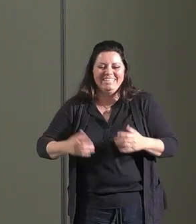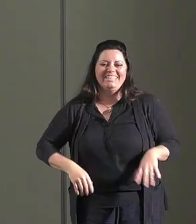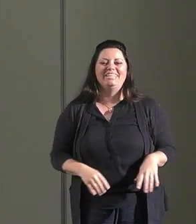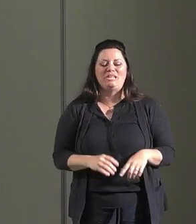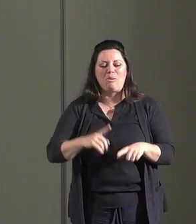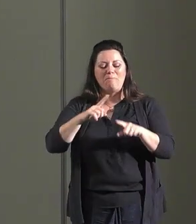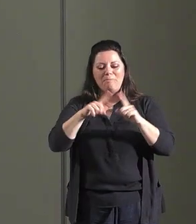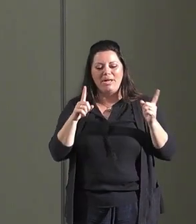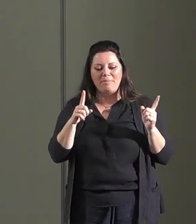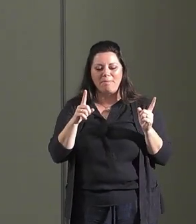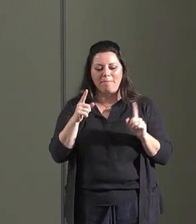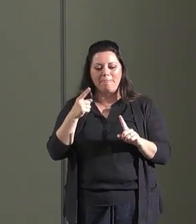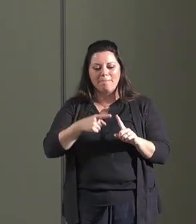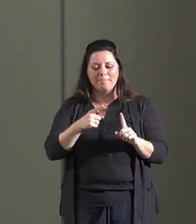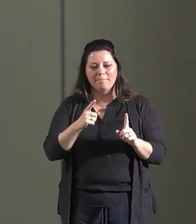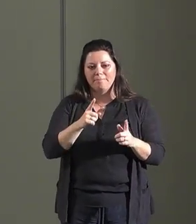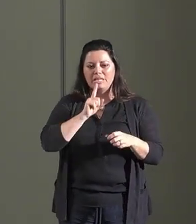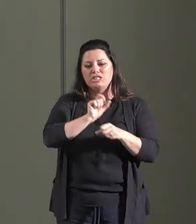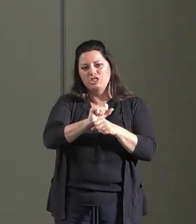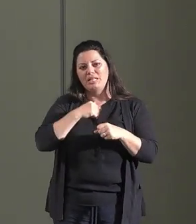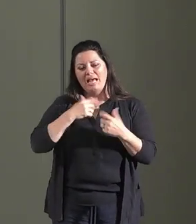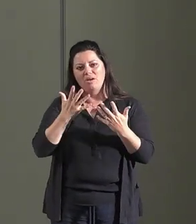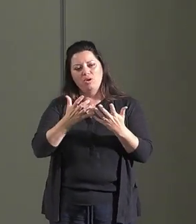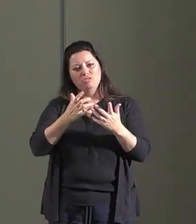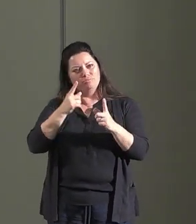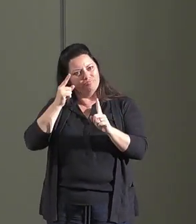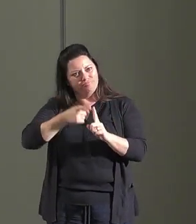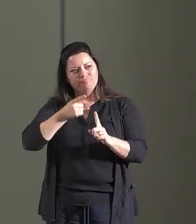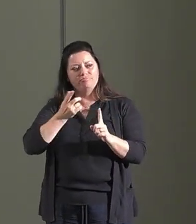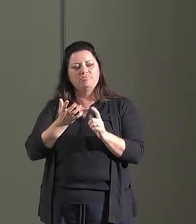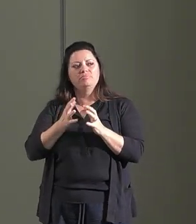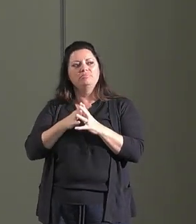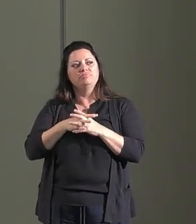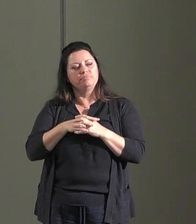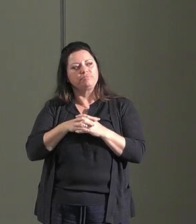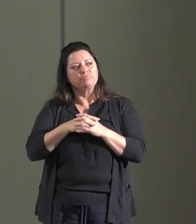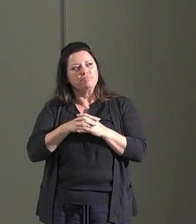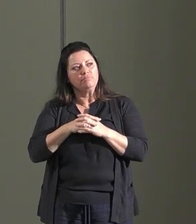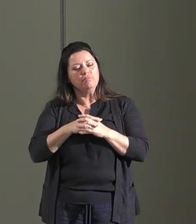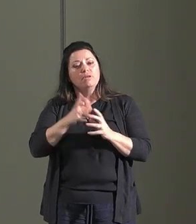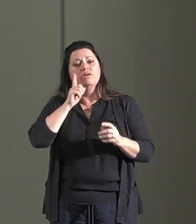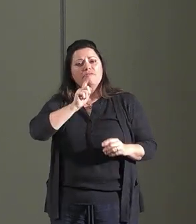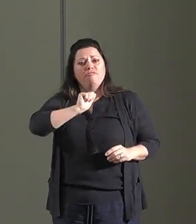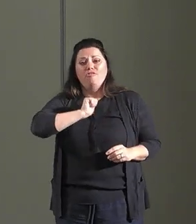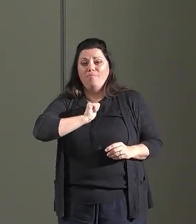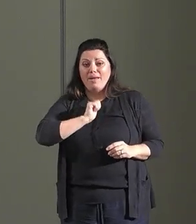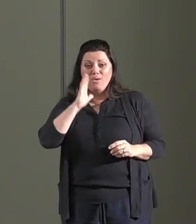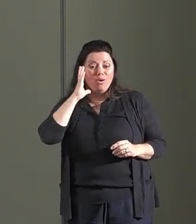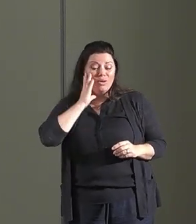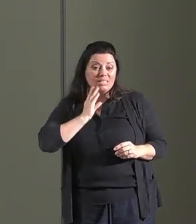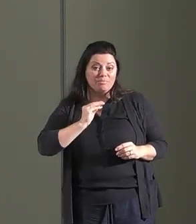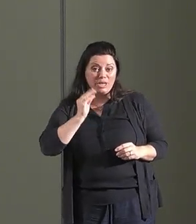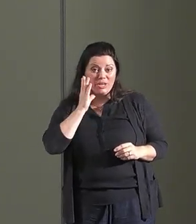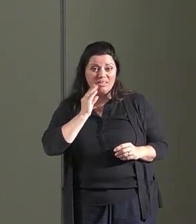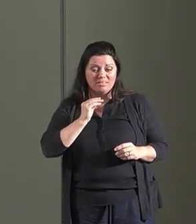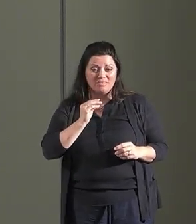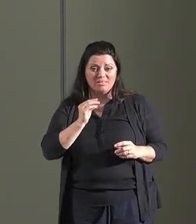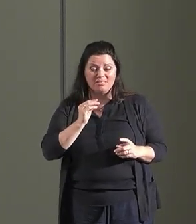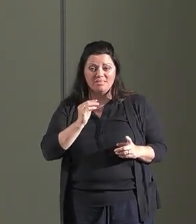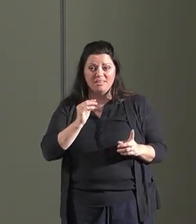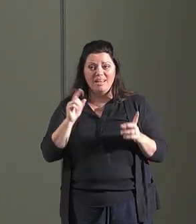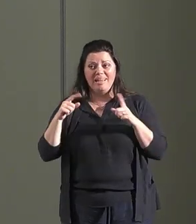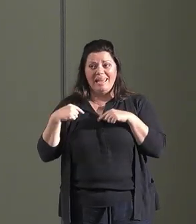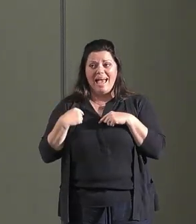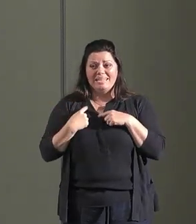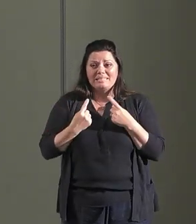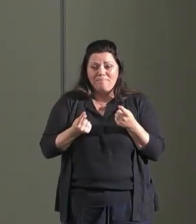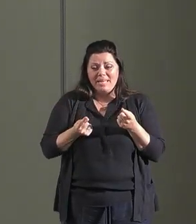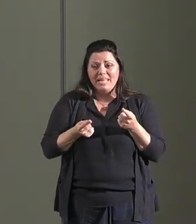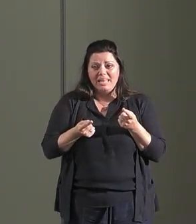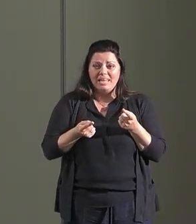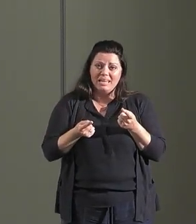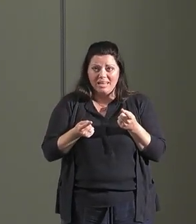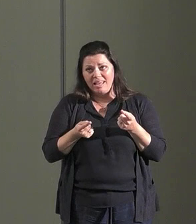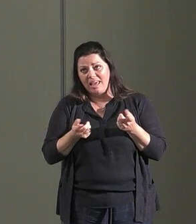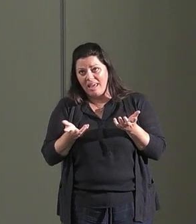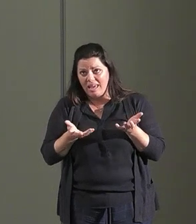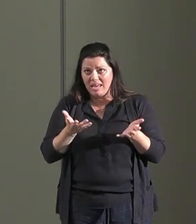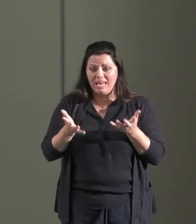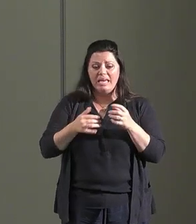that I want to make is that you know from my own experience it has been kind of -- continual growth